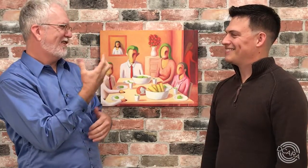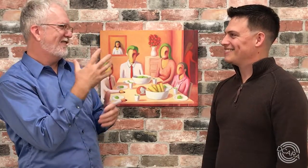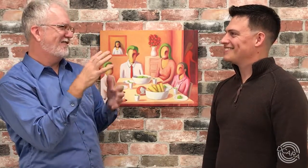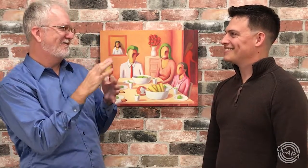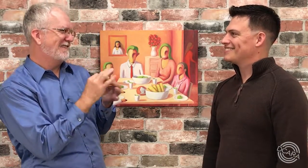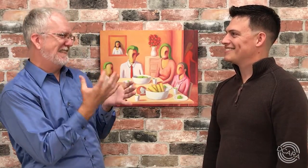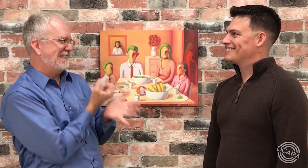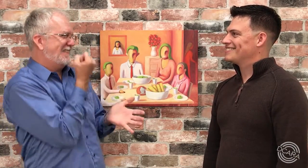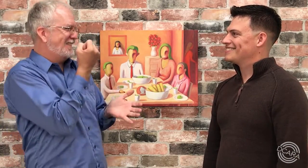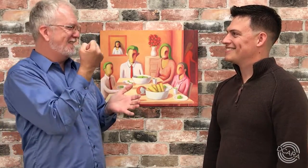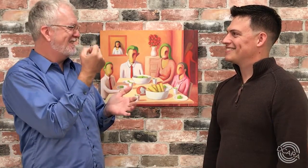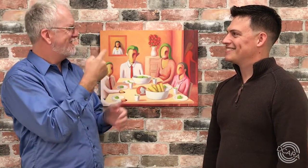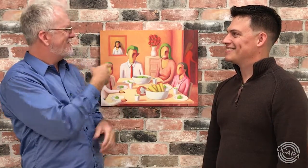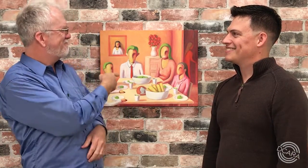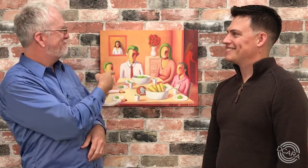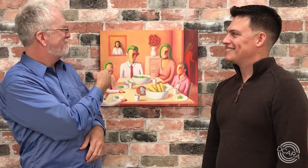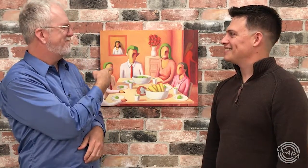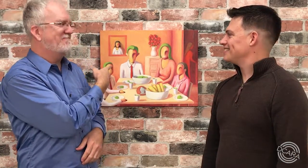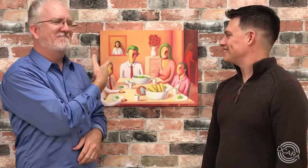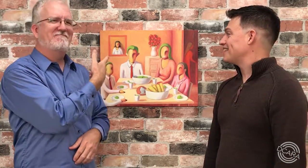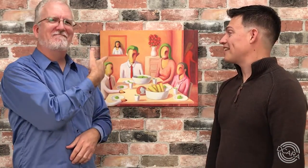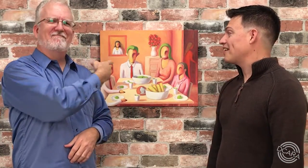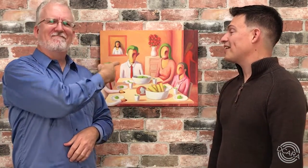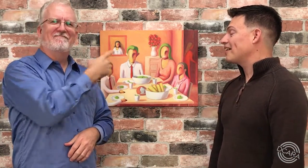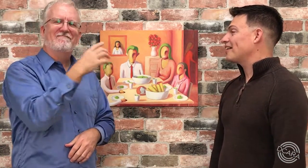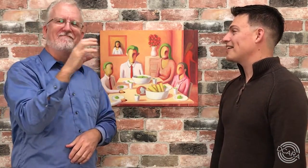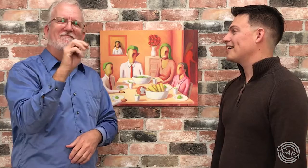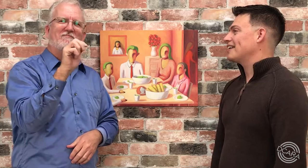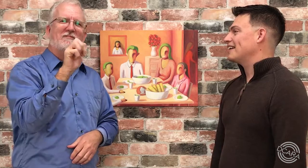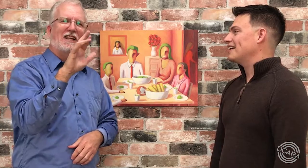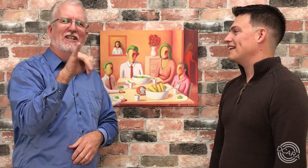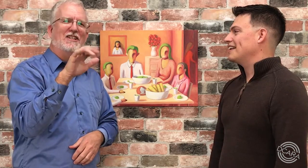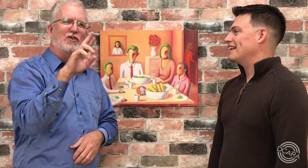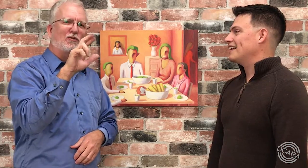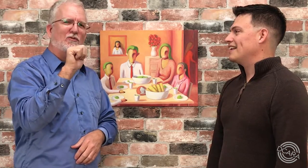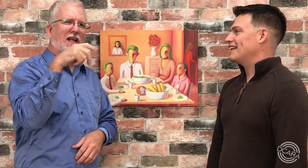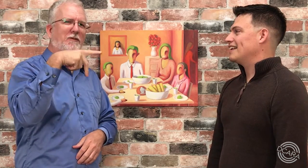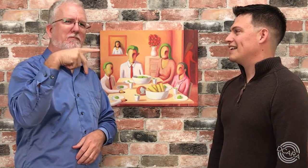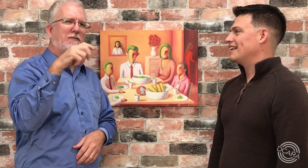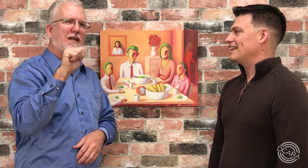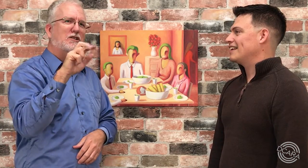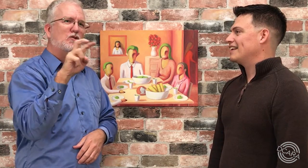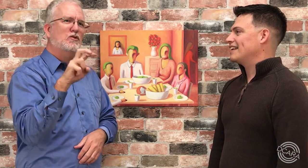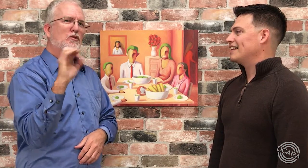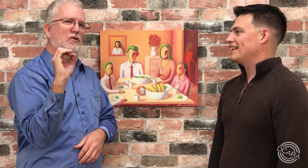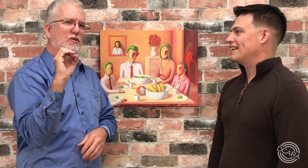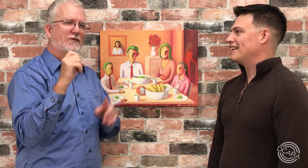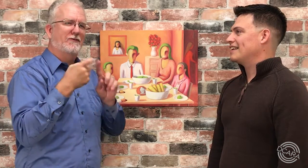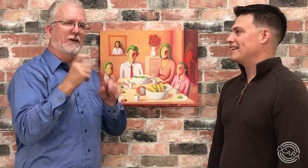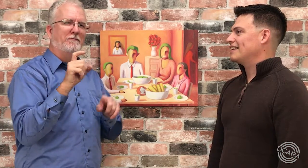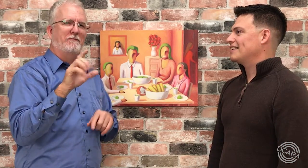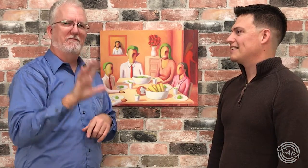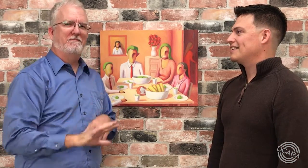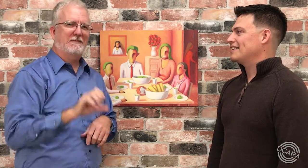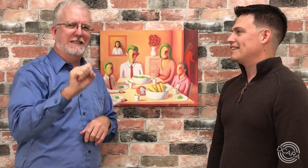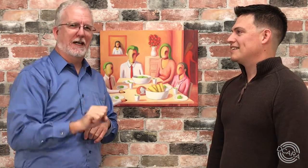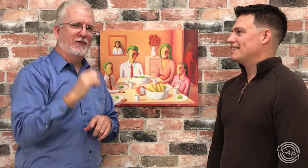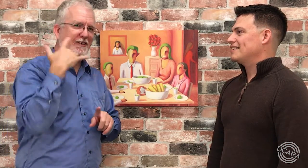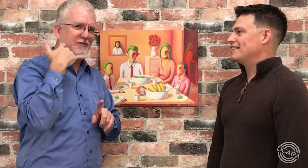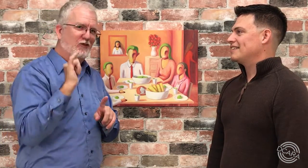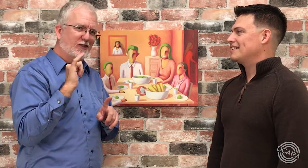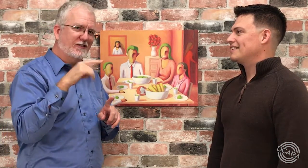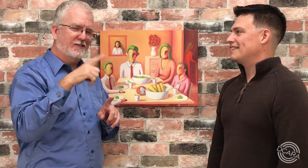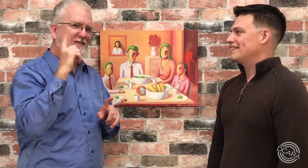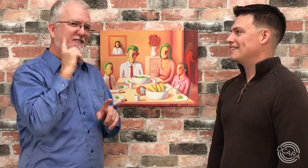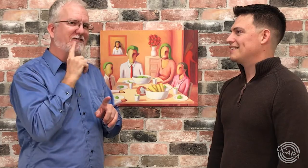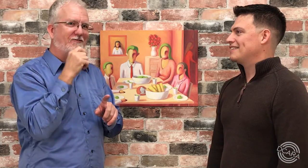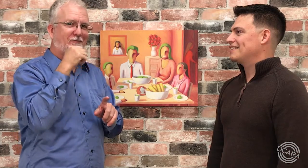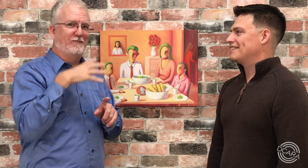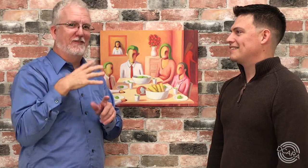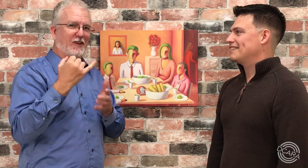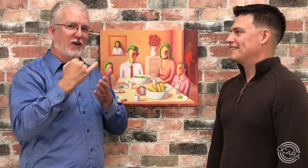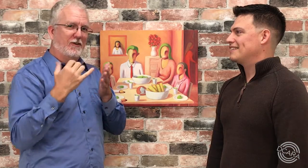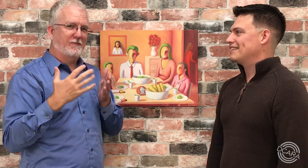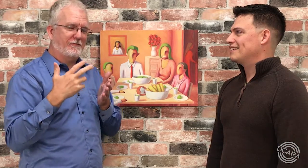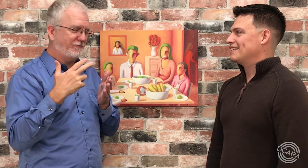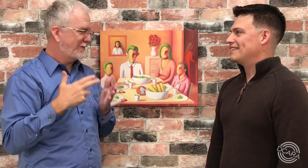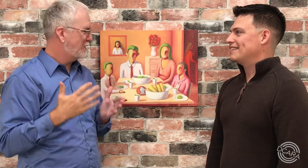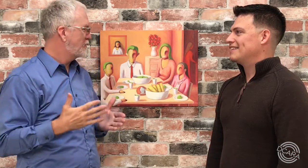Now I want to talk about this painting by Mary Rappazzo from Southern California, a Deaf woman artist and painter.